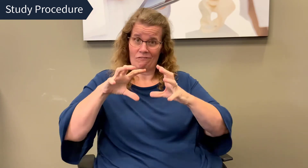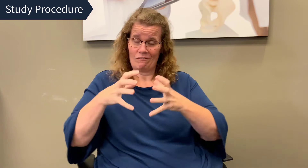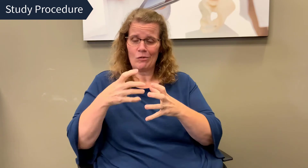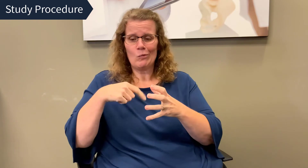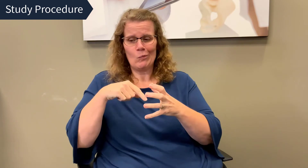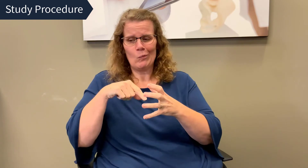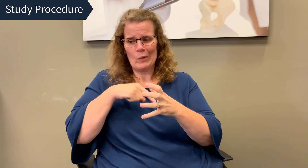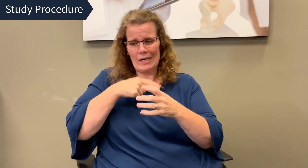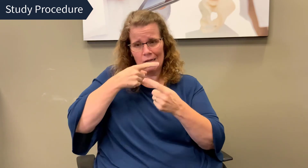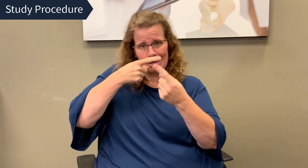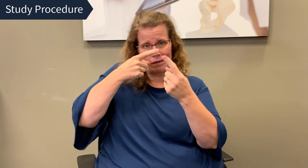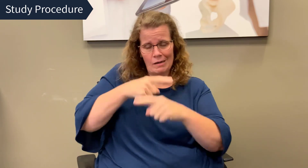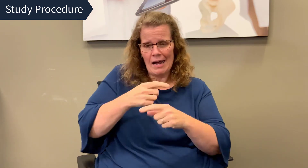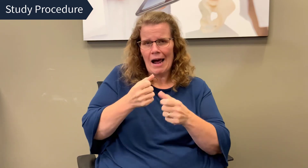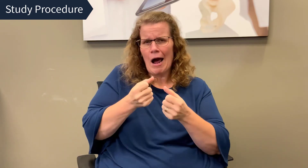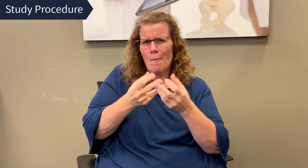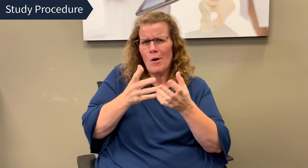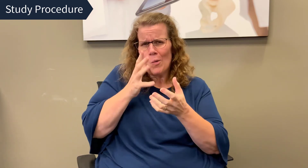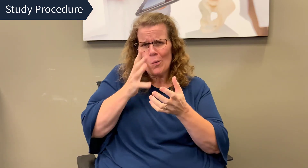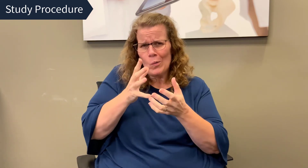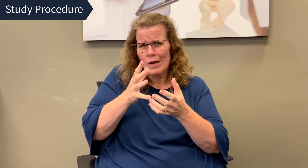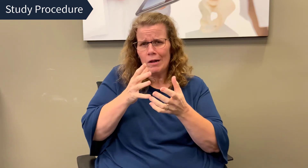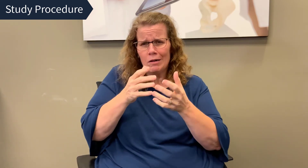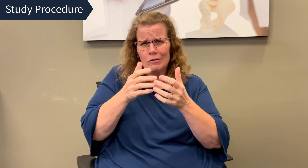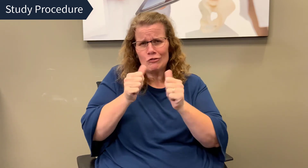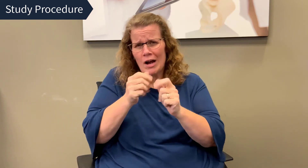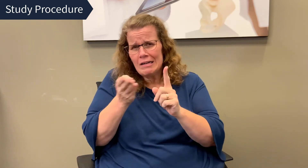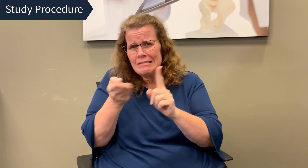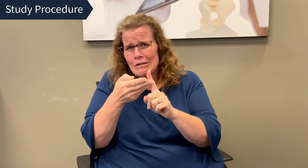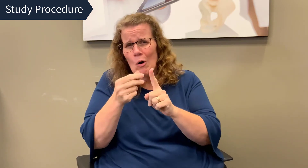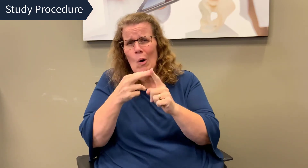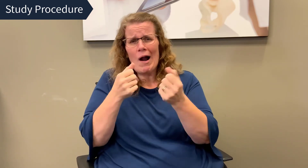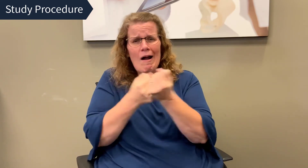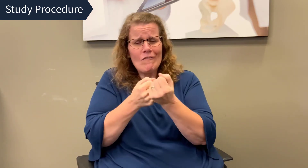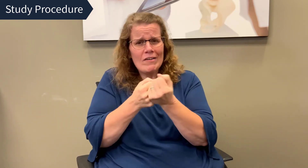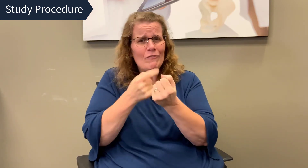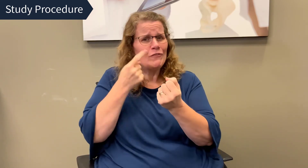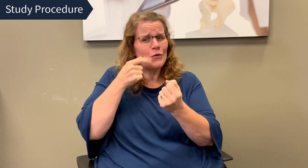this point, because once Deaf patients were offered an appointment, then they